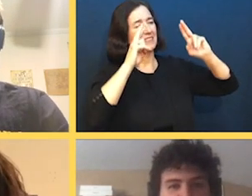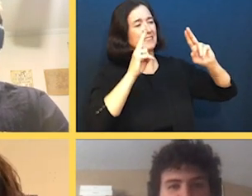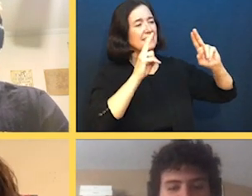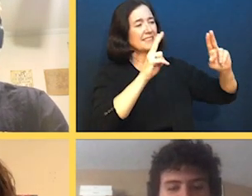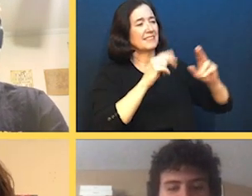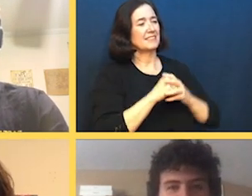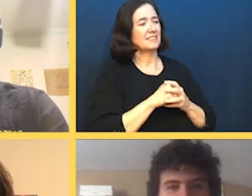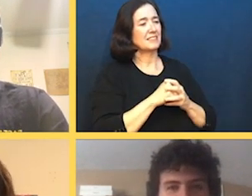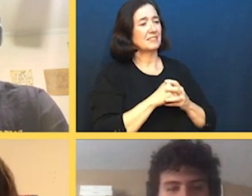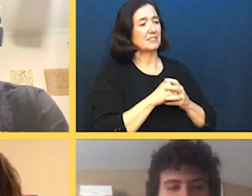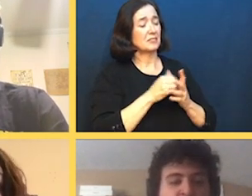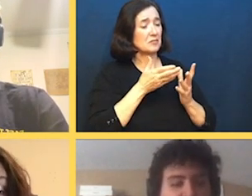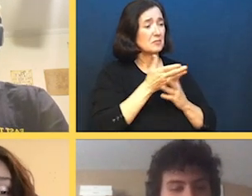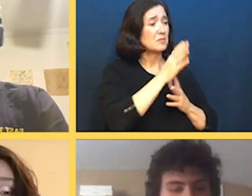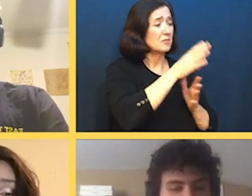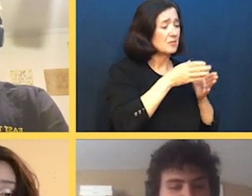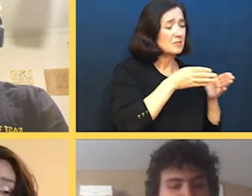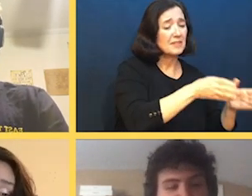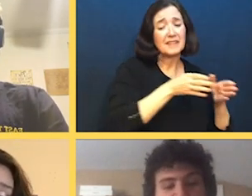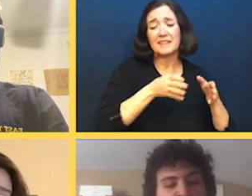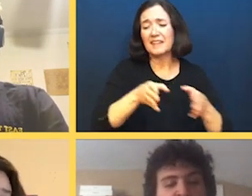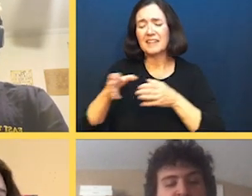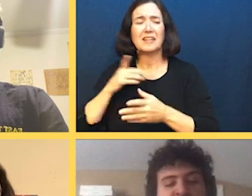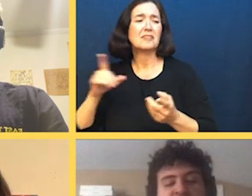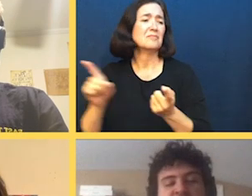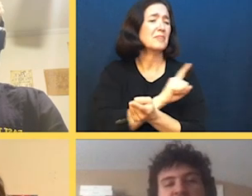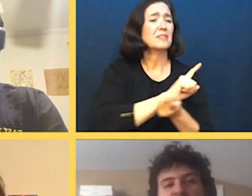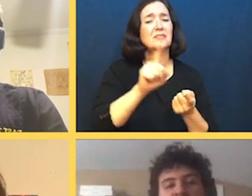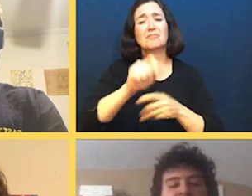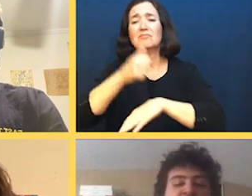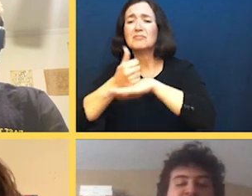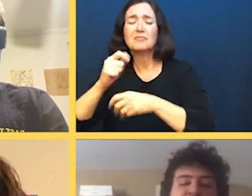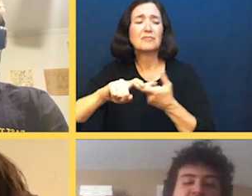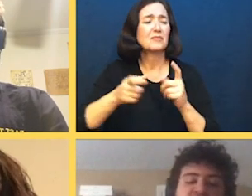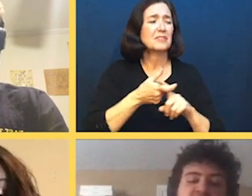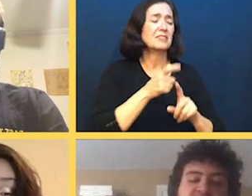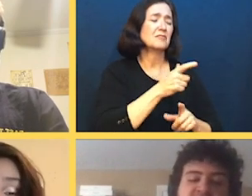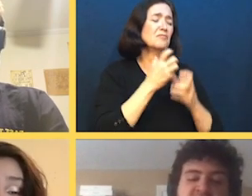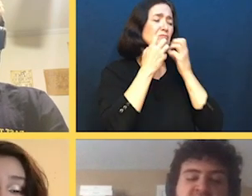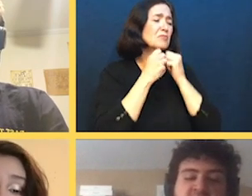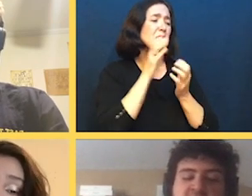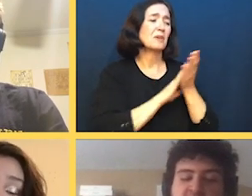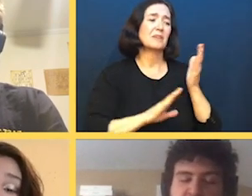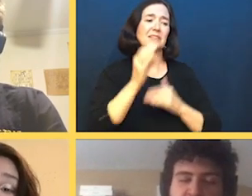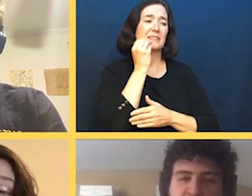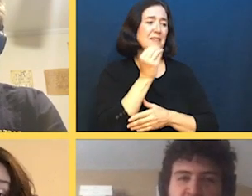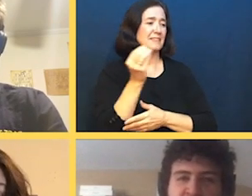In thy halls we formed our friendships, Dear old college home;